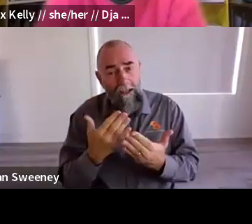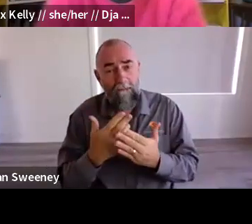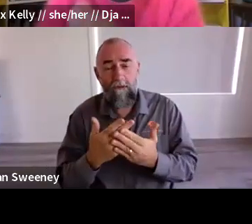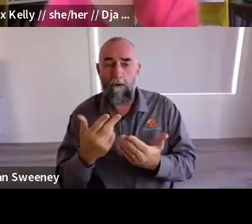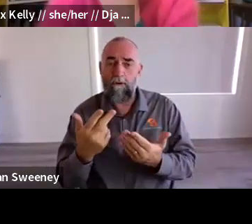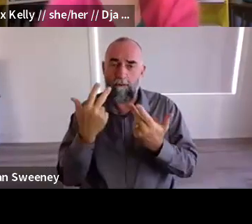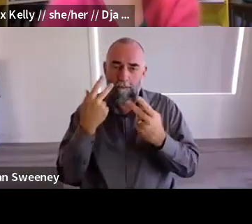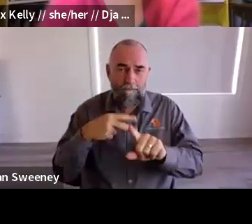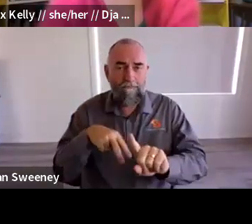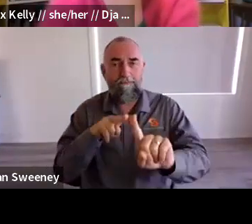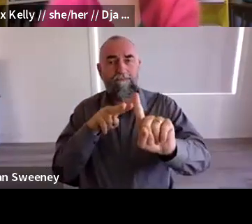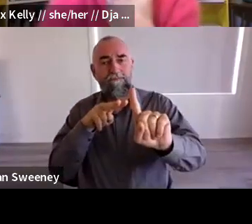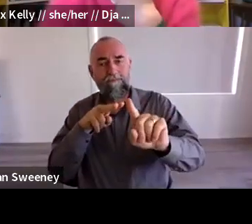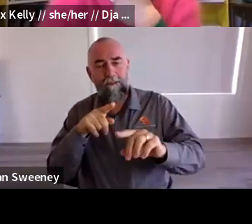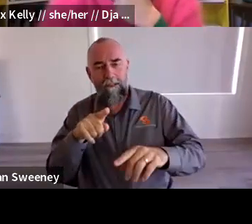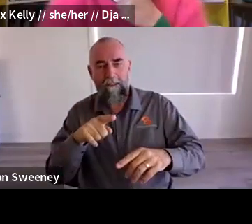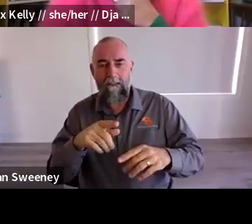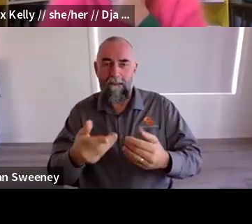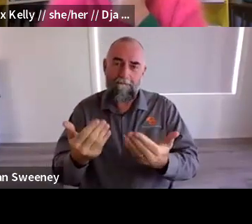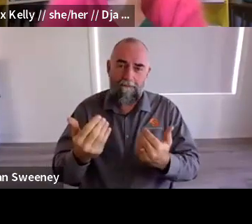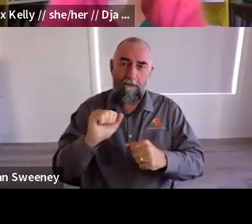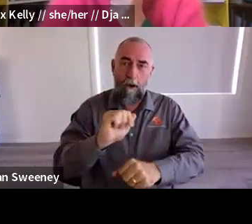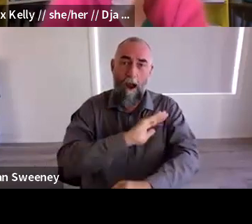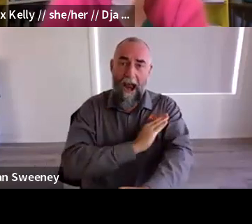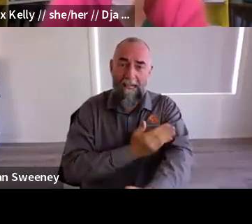wonderful speakers. For having the time and wisdom and wisdom and